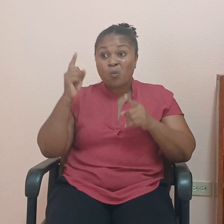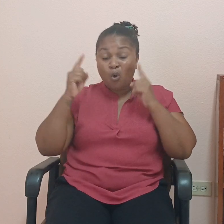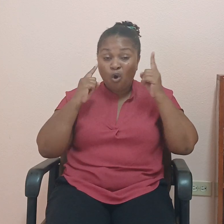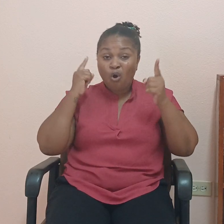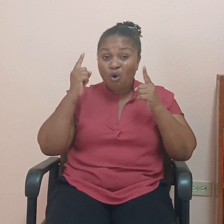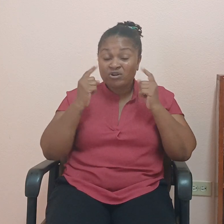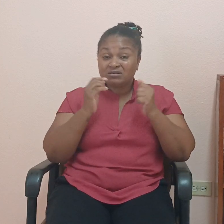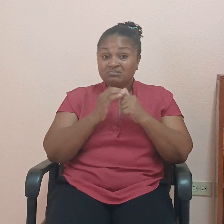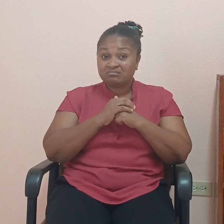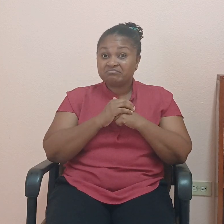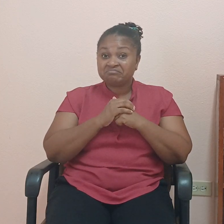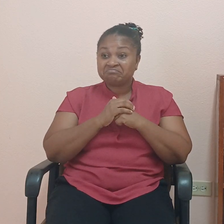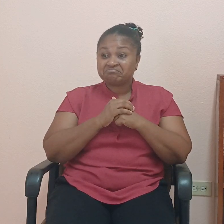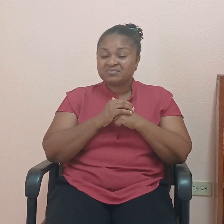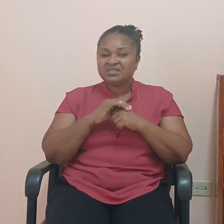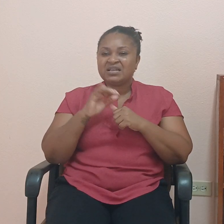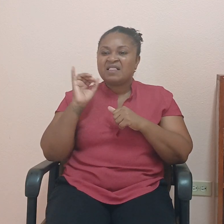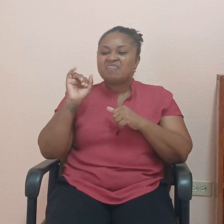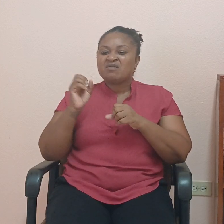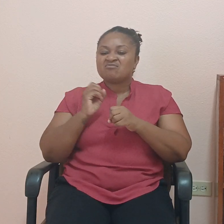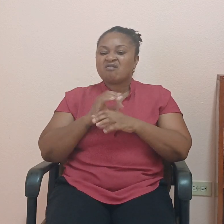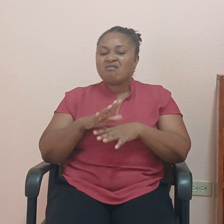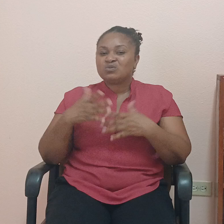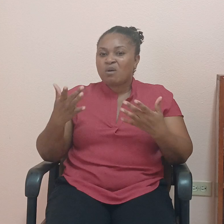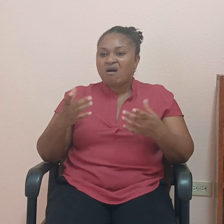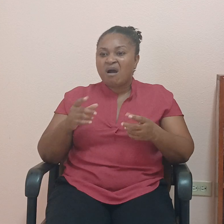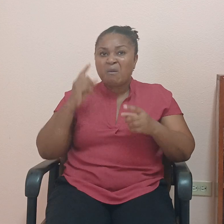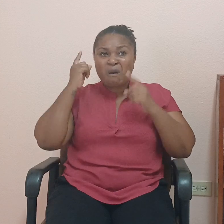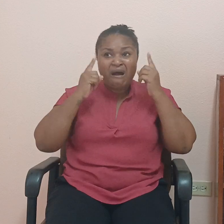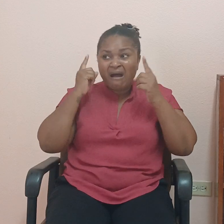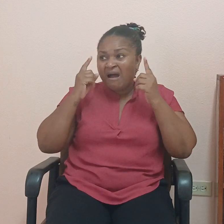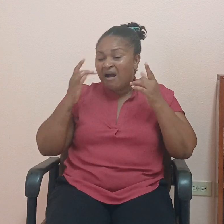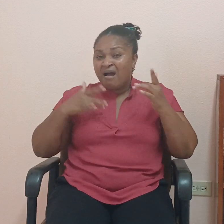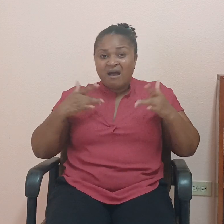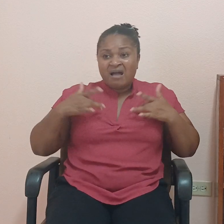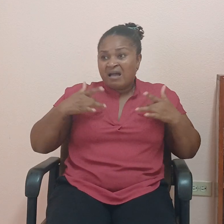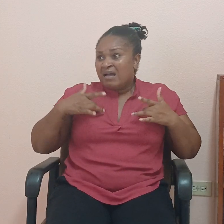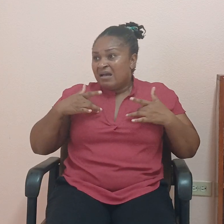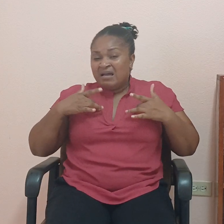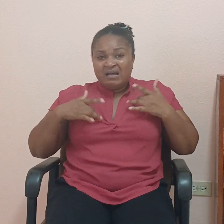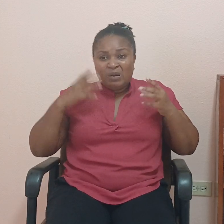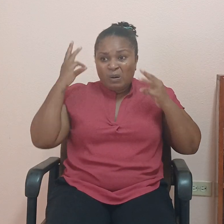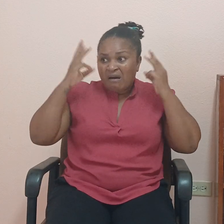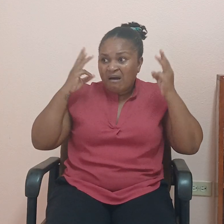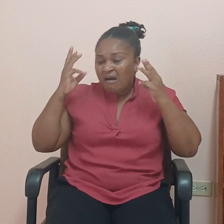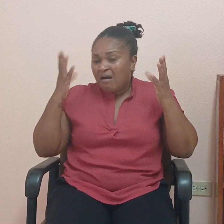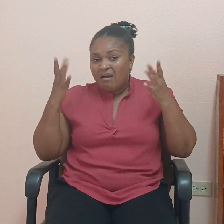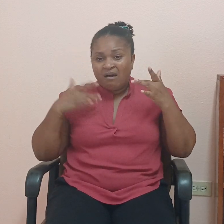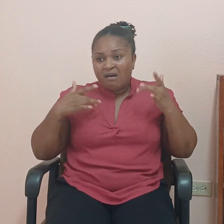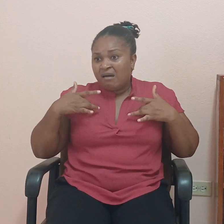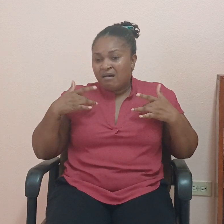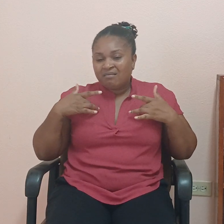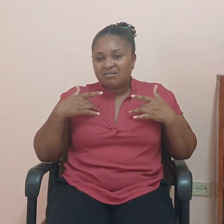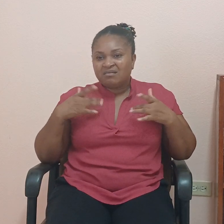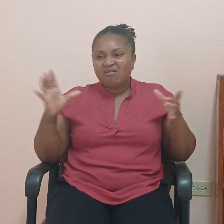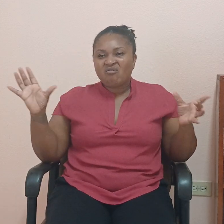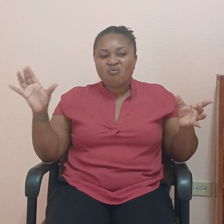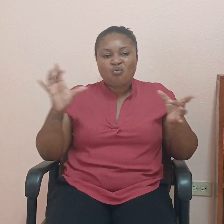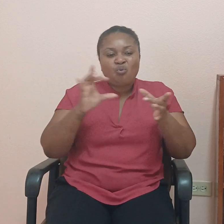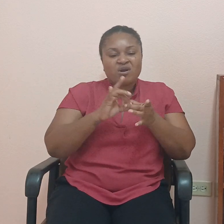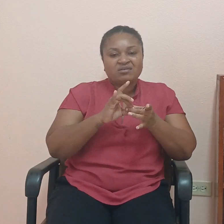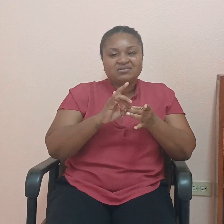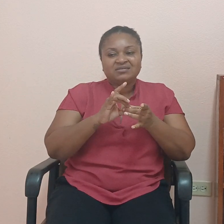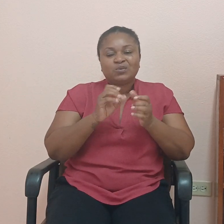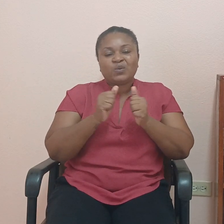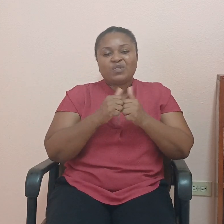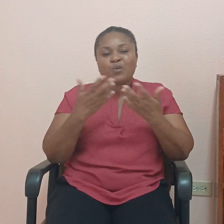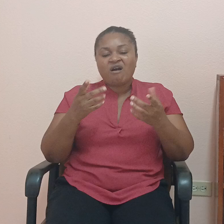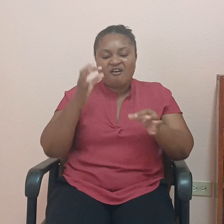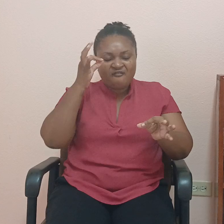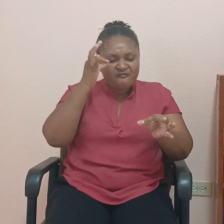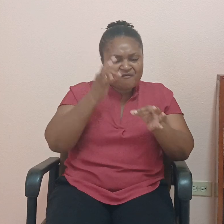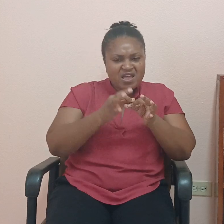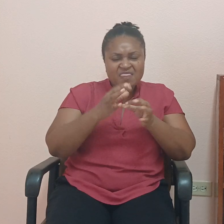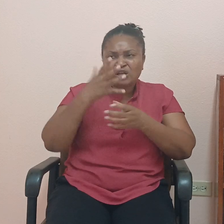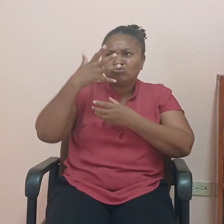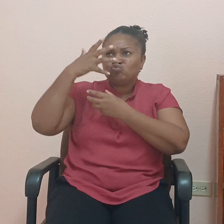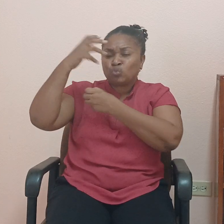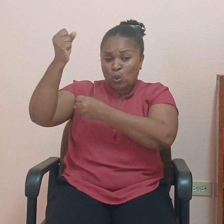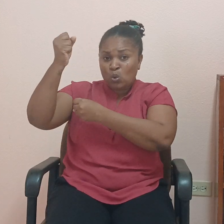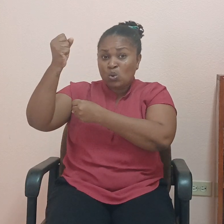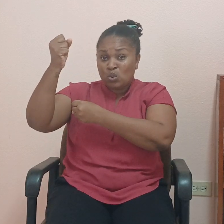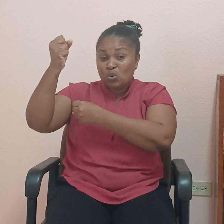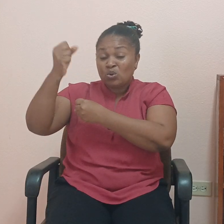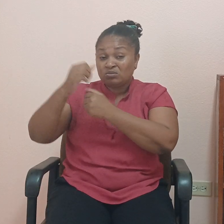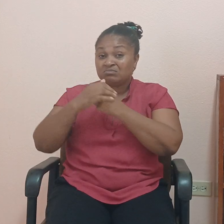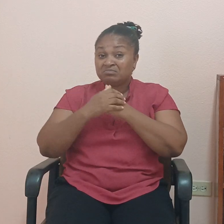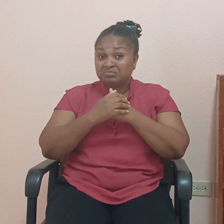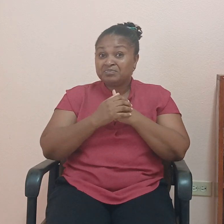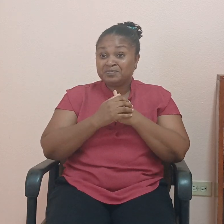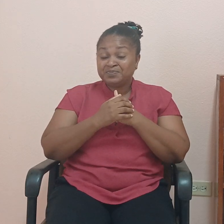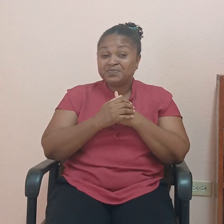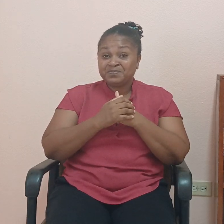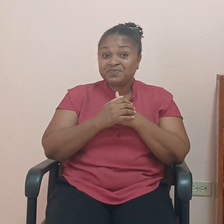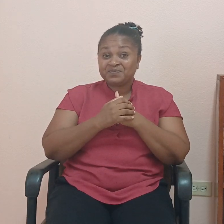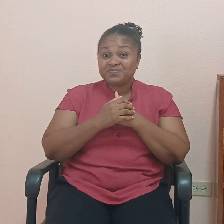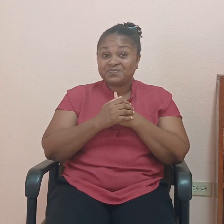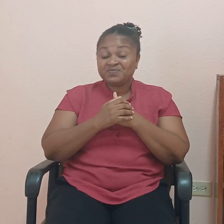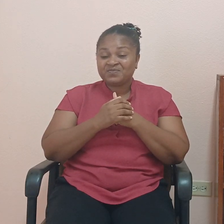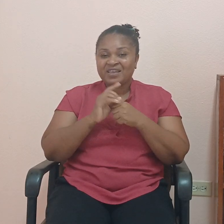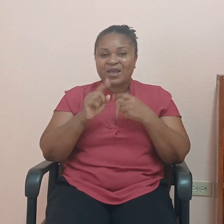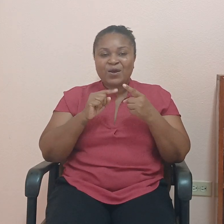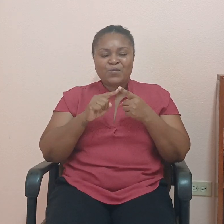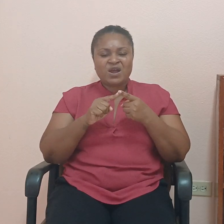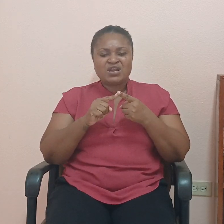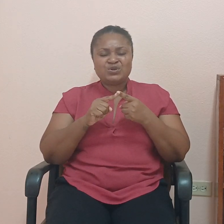THIS CREATE WORRY AND ANXIETY, AND IT IS ALL TIED BACK TO FAITH AND TRUST. WHEN WE GET IN THIS PLACE